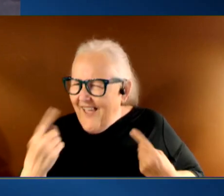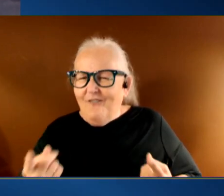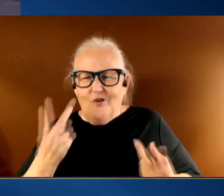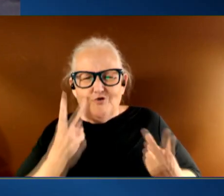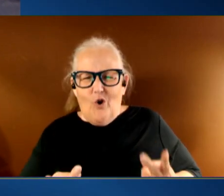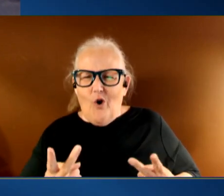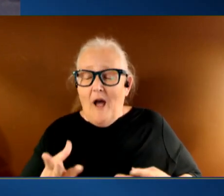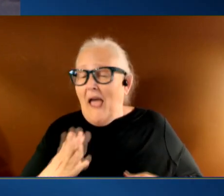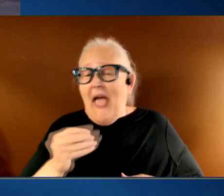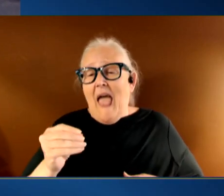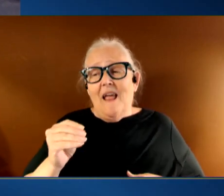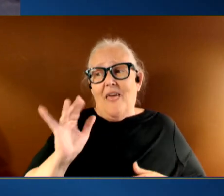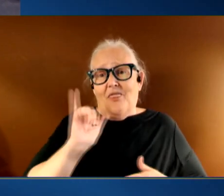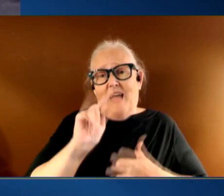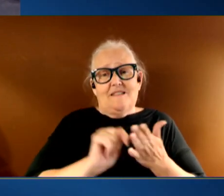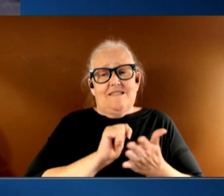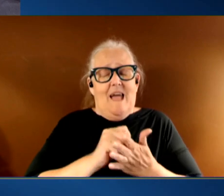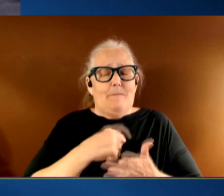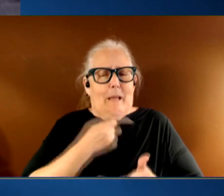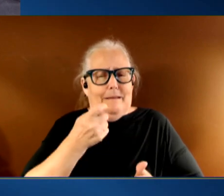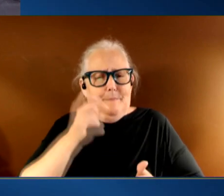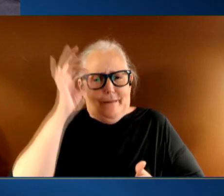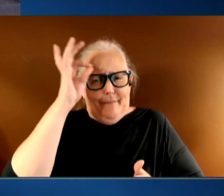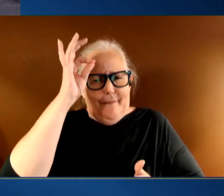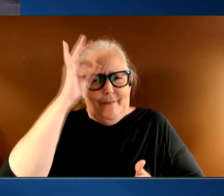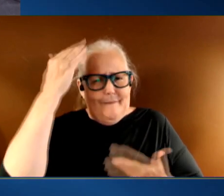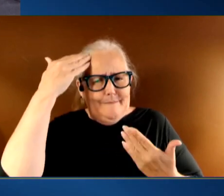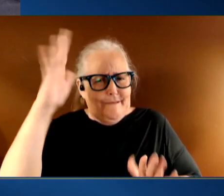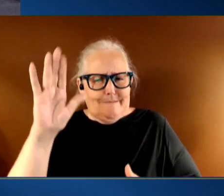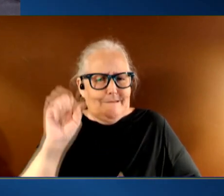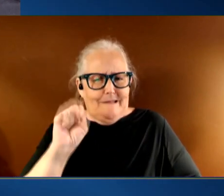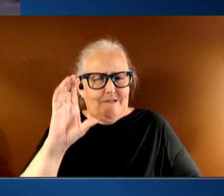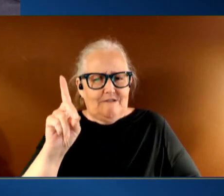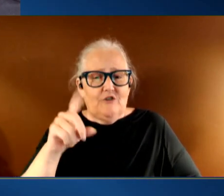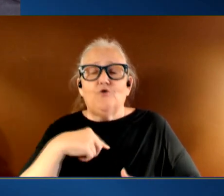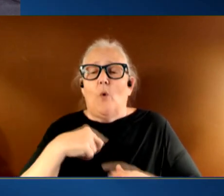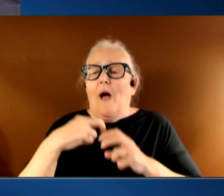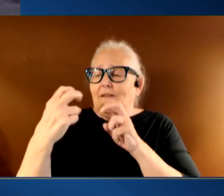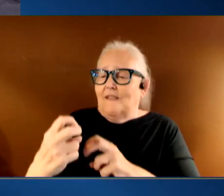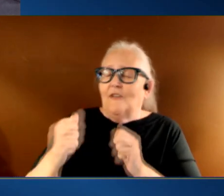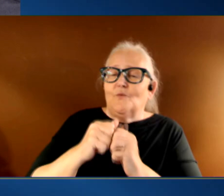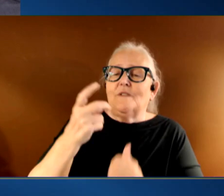sickle cell disease at the time. So, I sat with Dr. Darlene Powers one night,